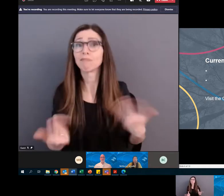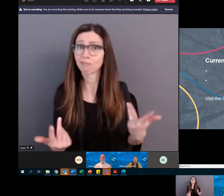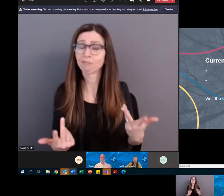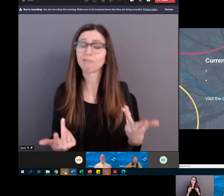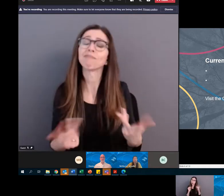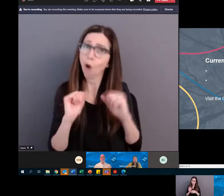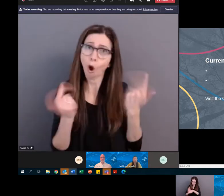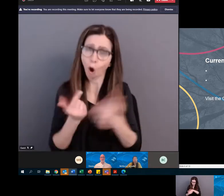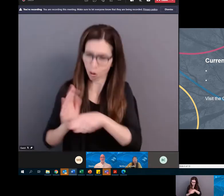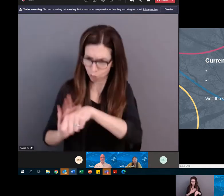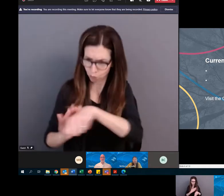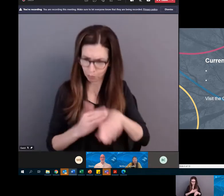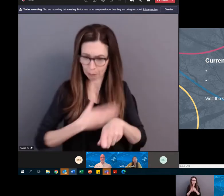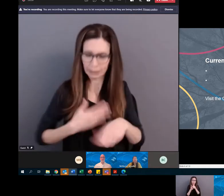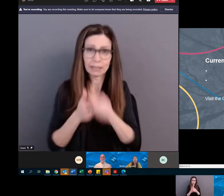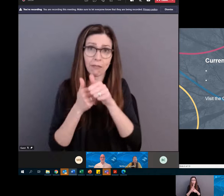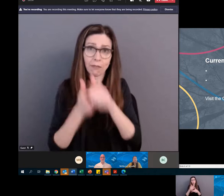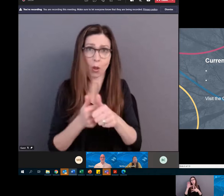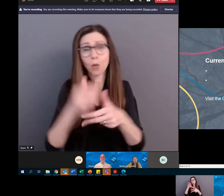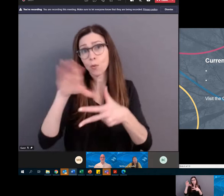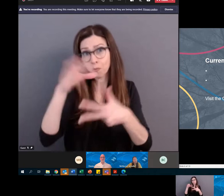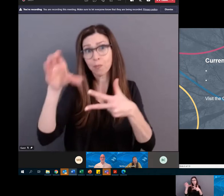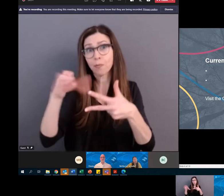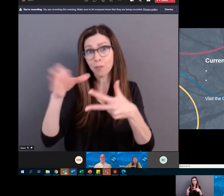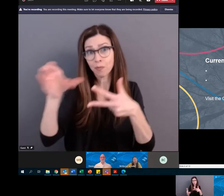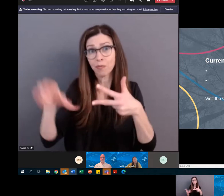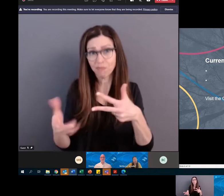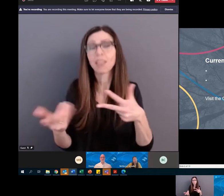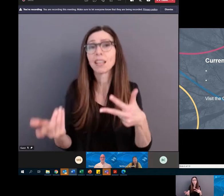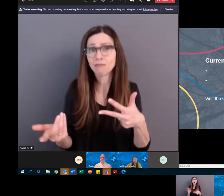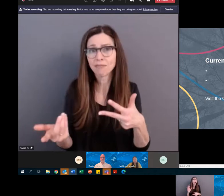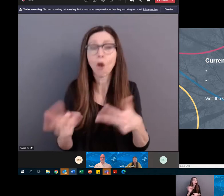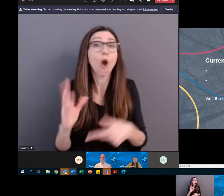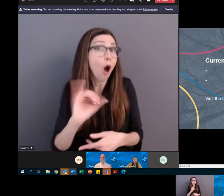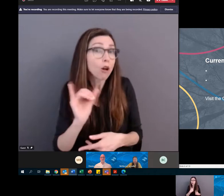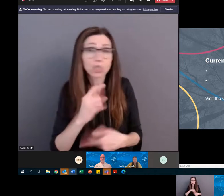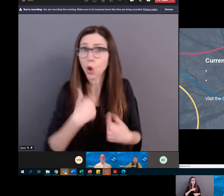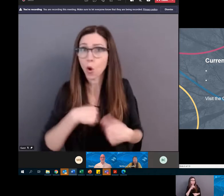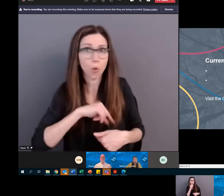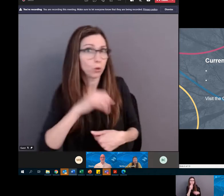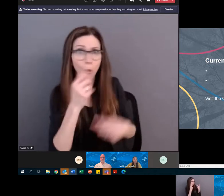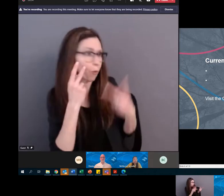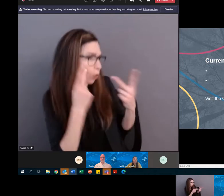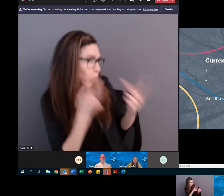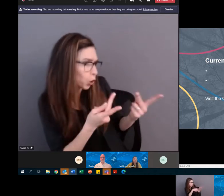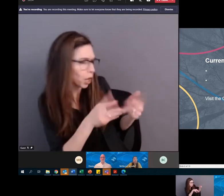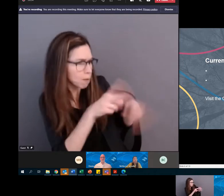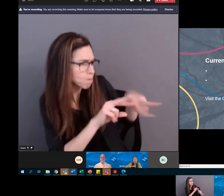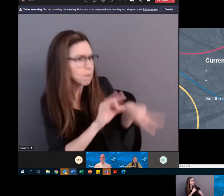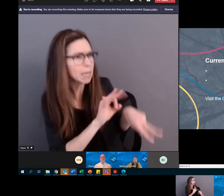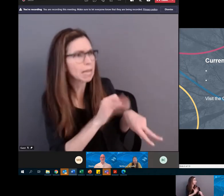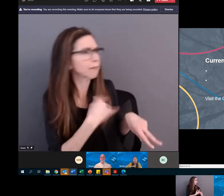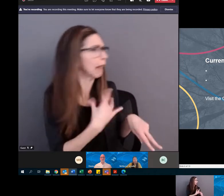component assessment criteria and not to base their evaluations on personal opinion or outside issues,